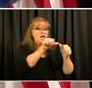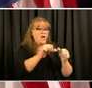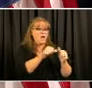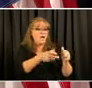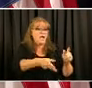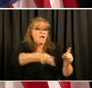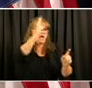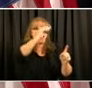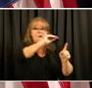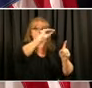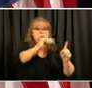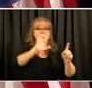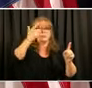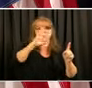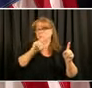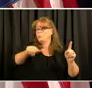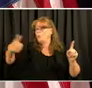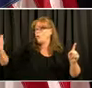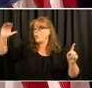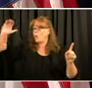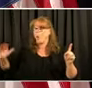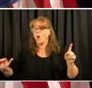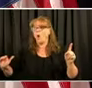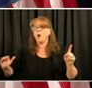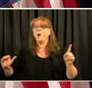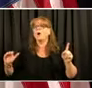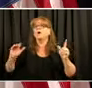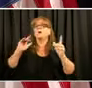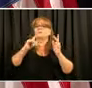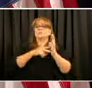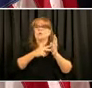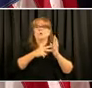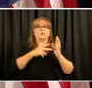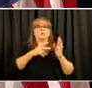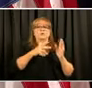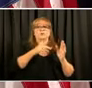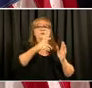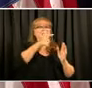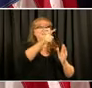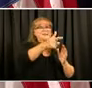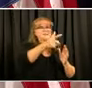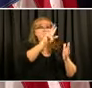yeah a lot of our mountain communities uh that receive visitors from the front range